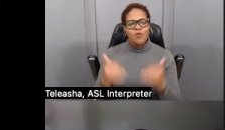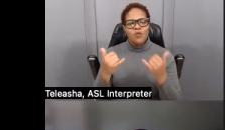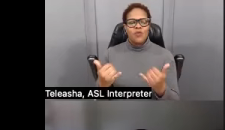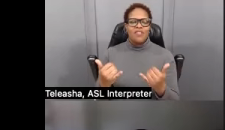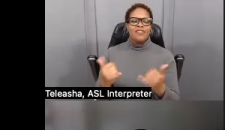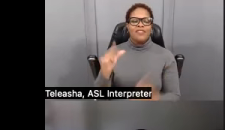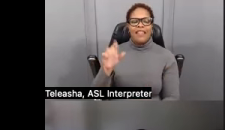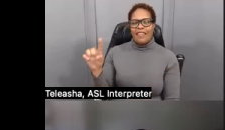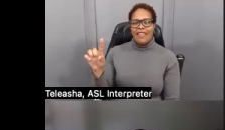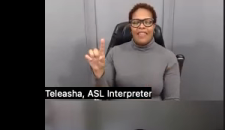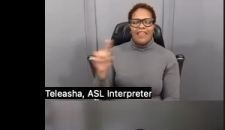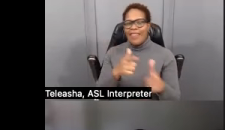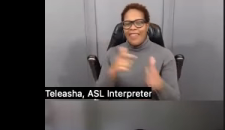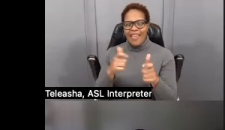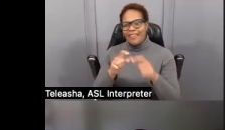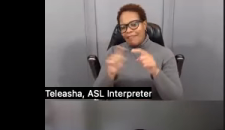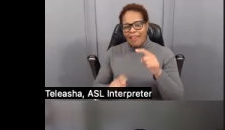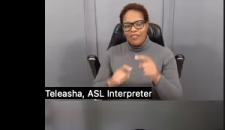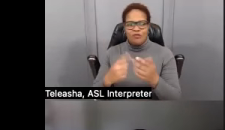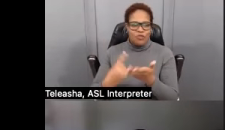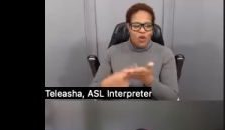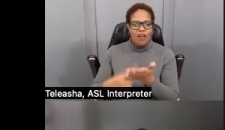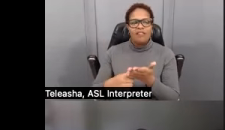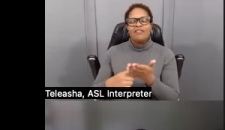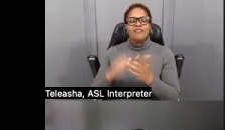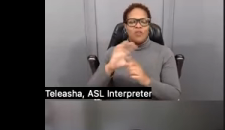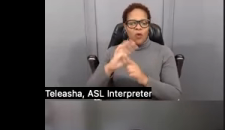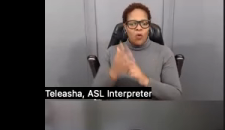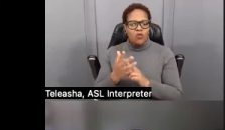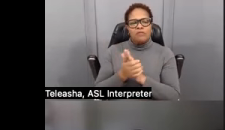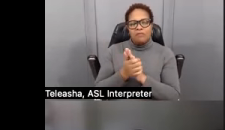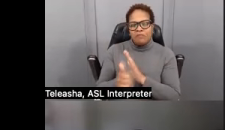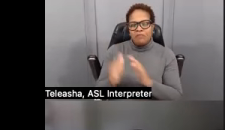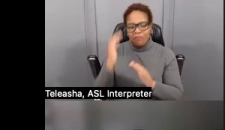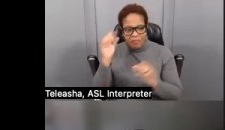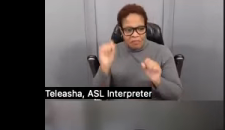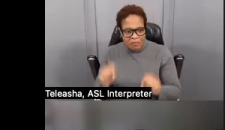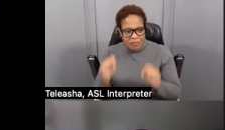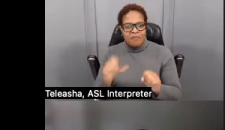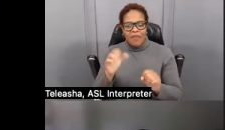Cultural Competency in Audio Description and Alt Text. I am Sarah Burzio of the Office of Accessibility